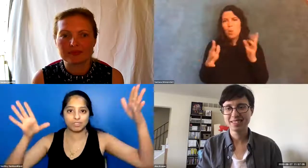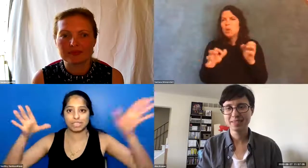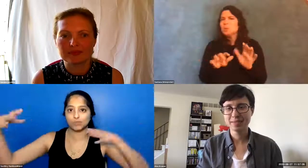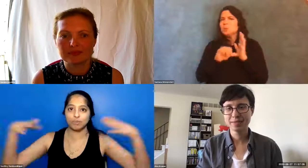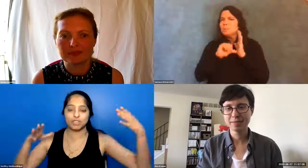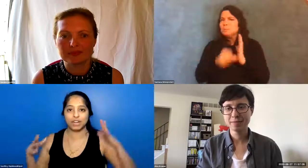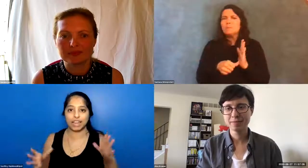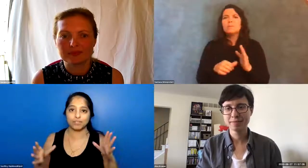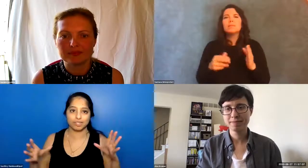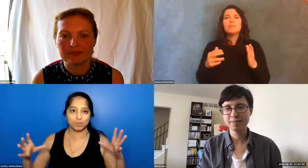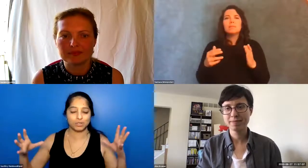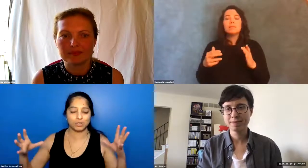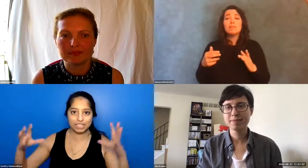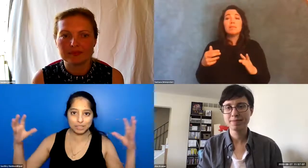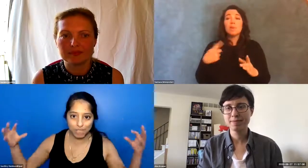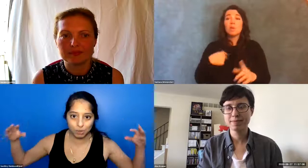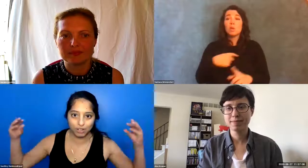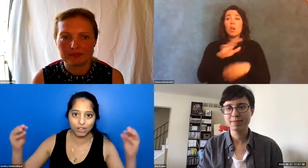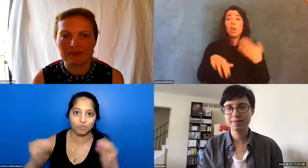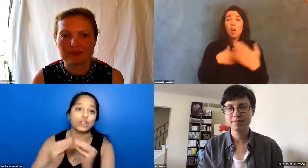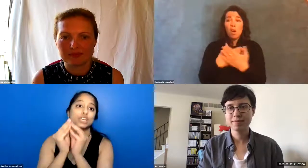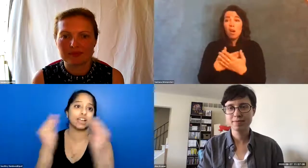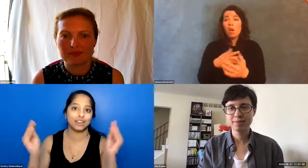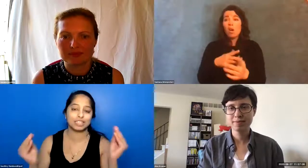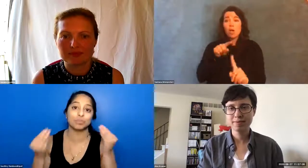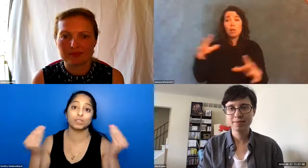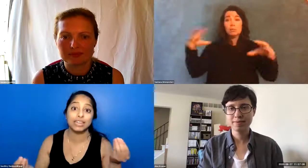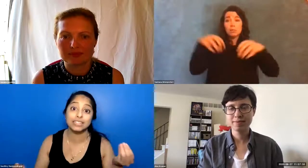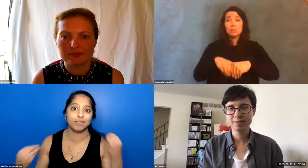to this from different angles, and it seems like we're converging on a similar idea which